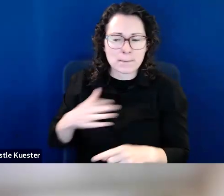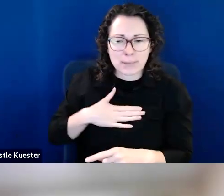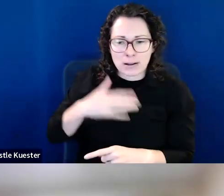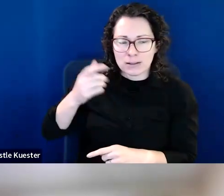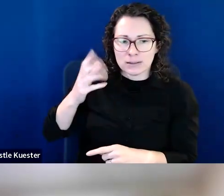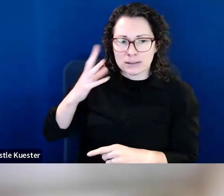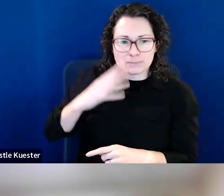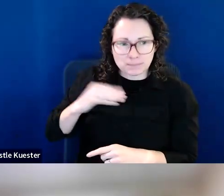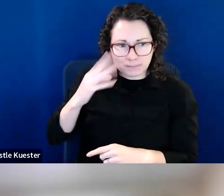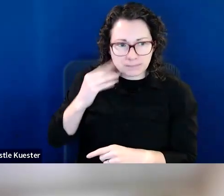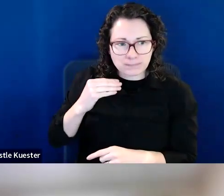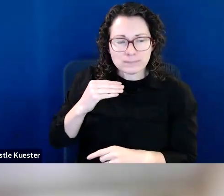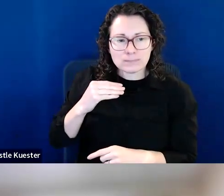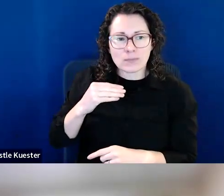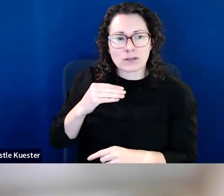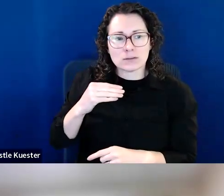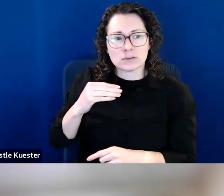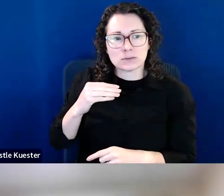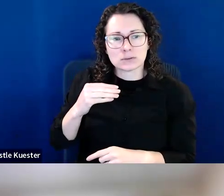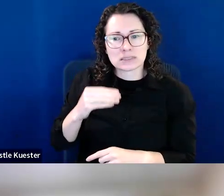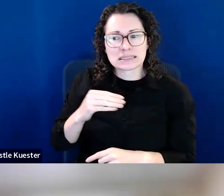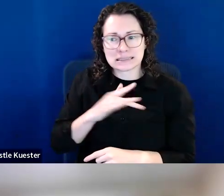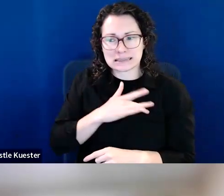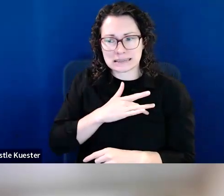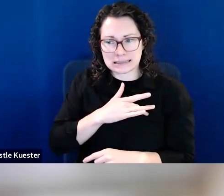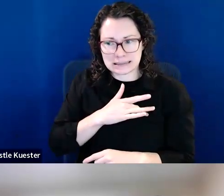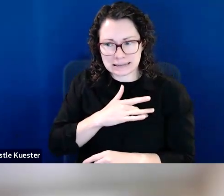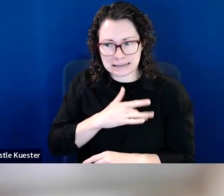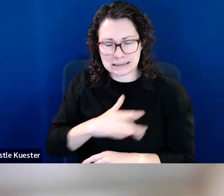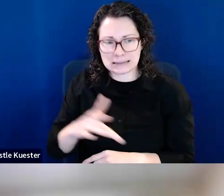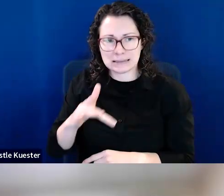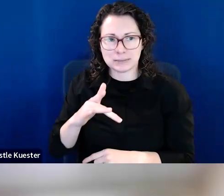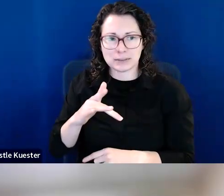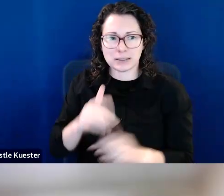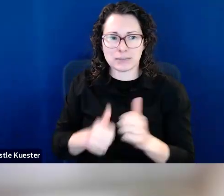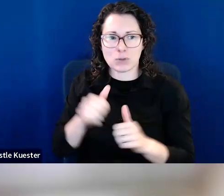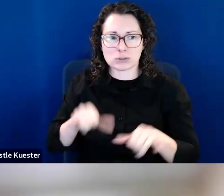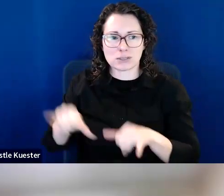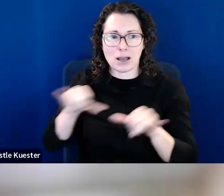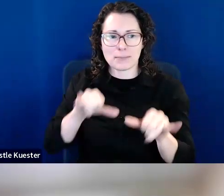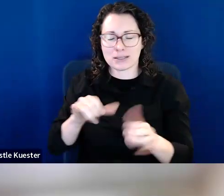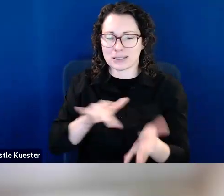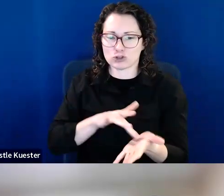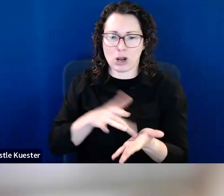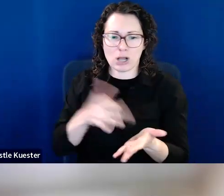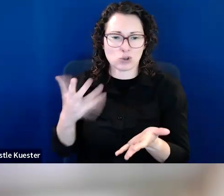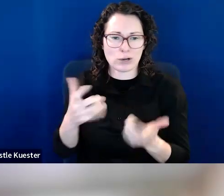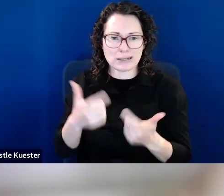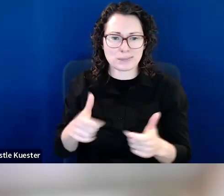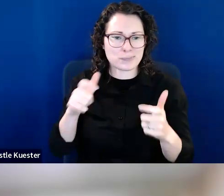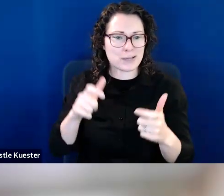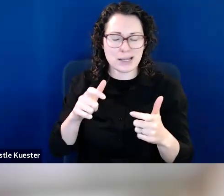experience that it's usually most commonly drugs that are already big sort of blockbuster drugs